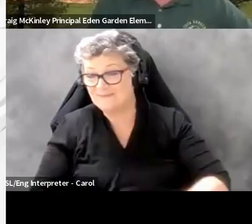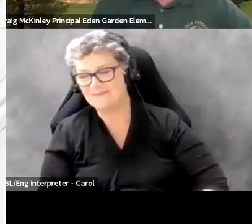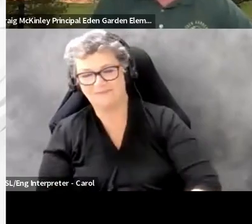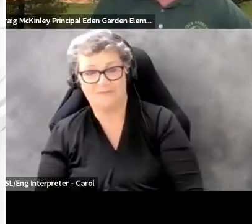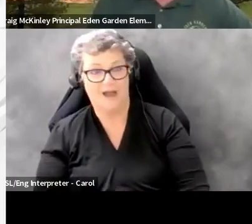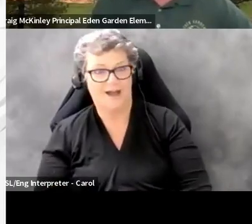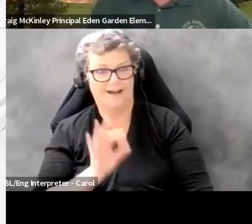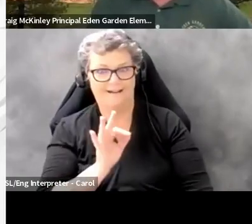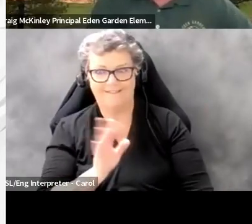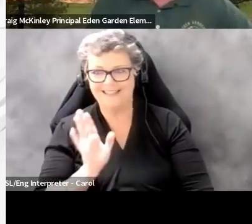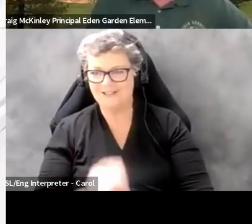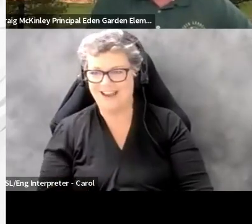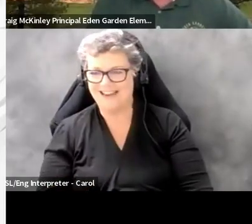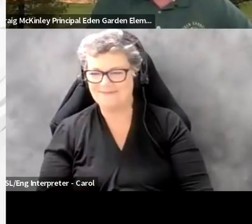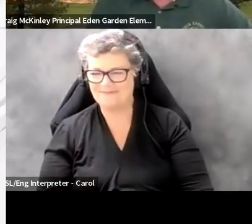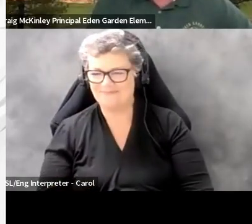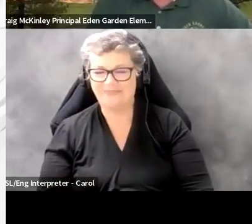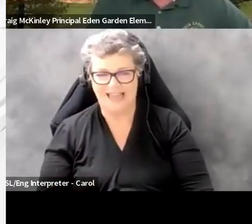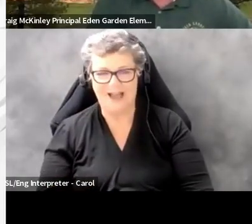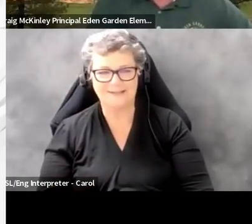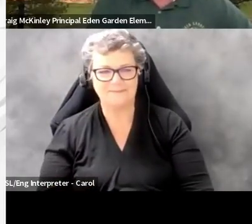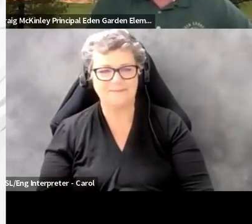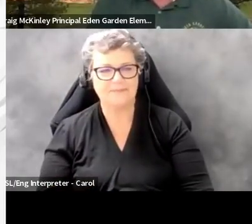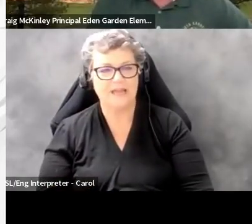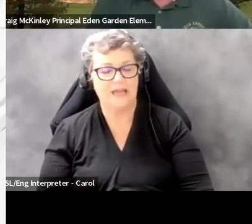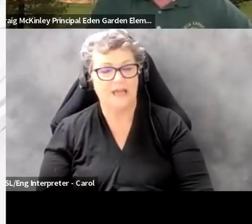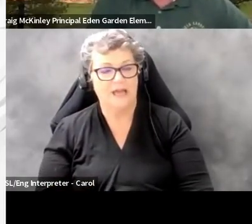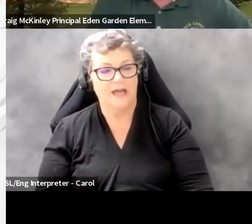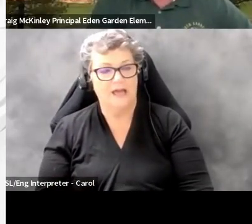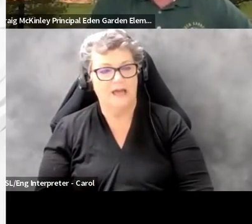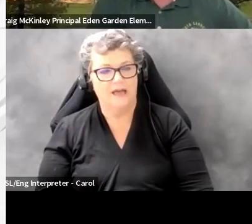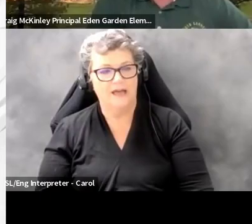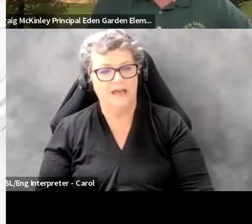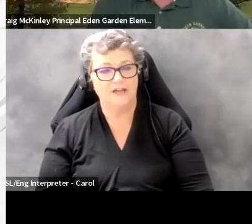Lillie Moffett: That sounds great. Yeah. Awesome. Just wanted to see Craig did